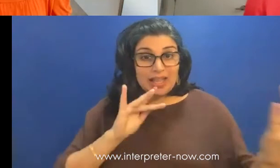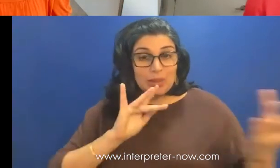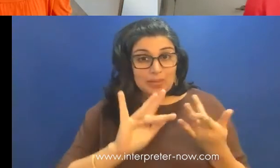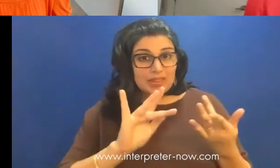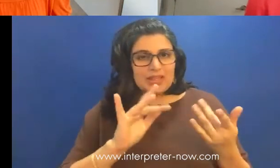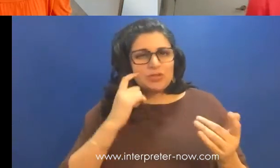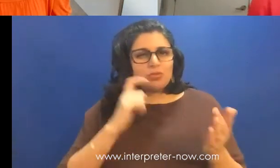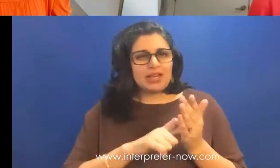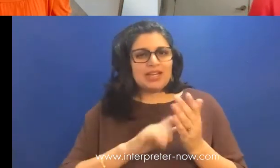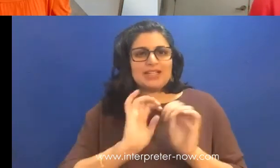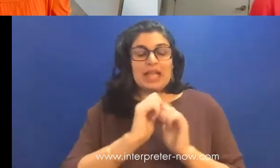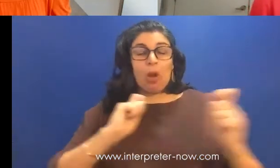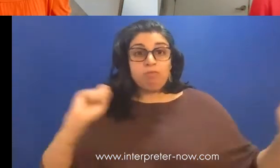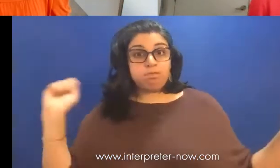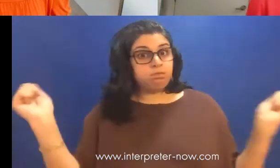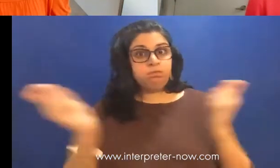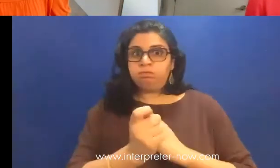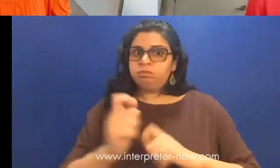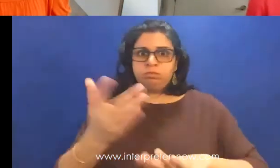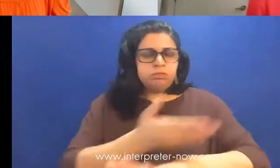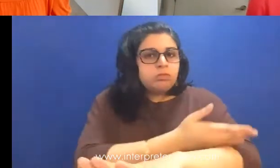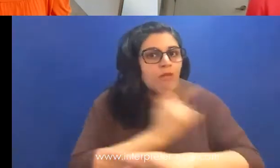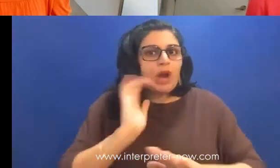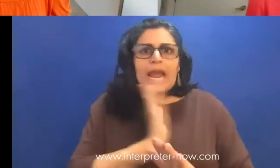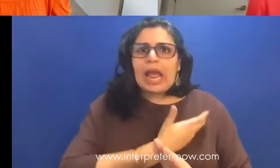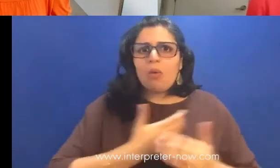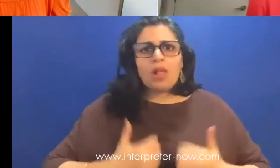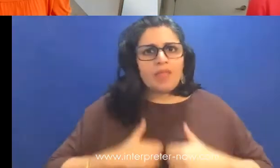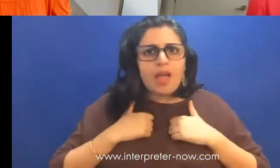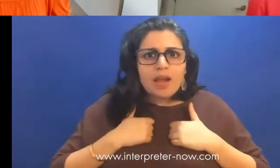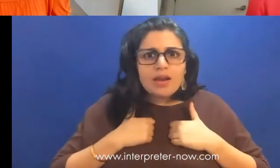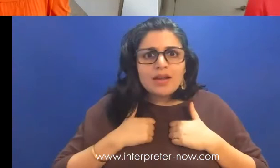it's going to be for our lives, and it really will. It really will be.